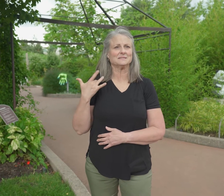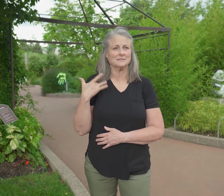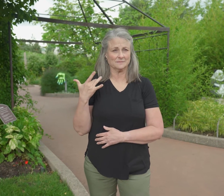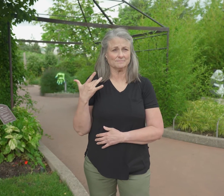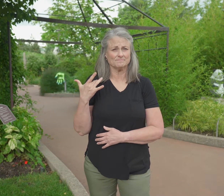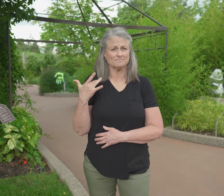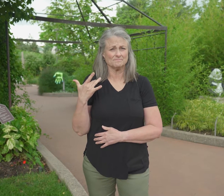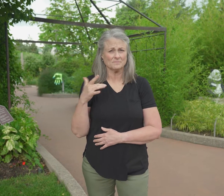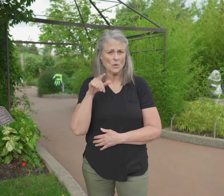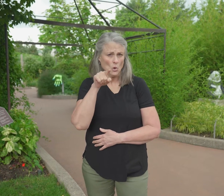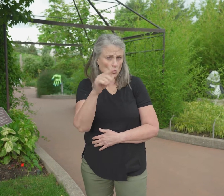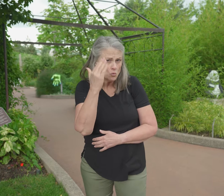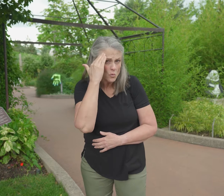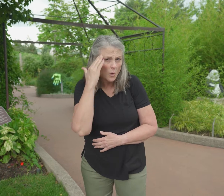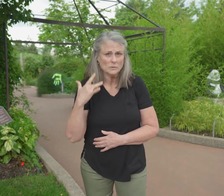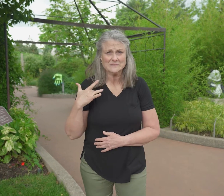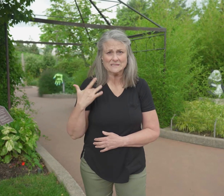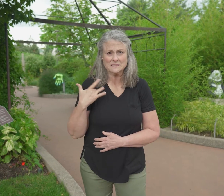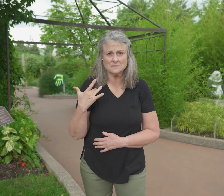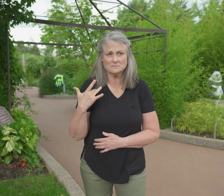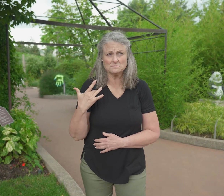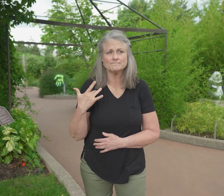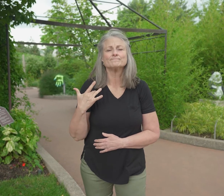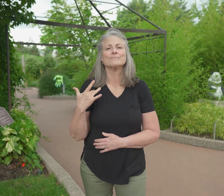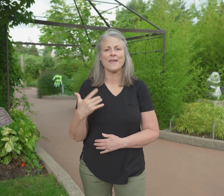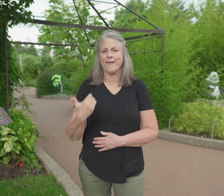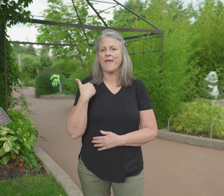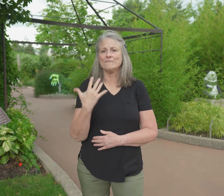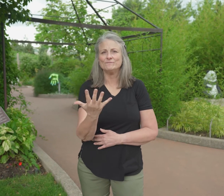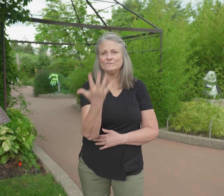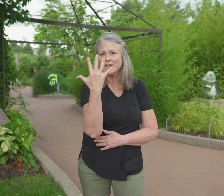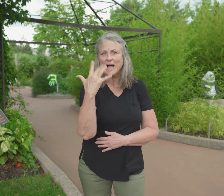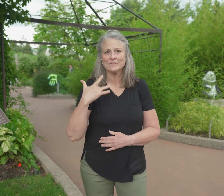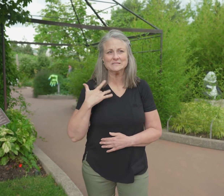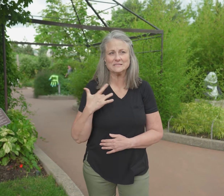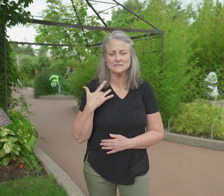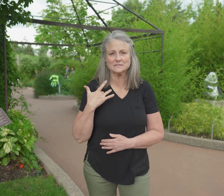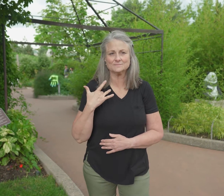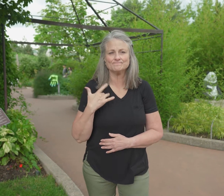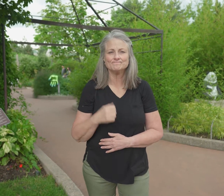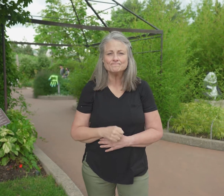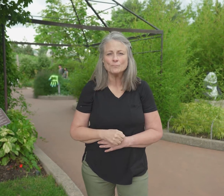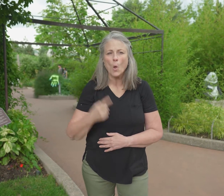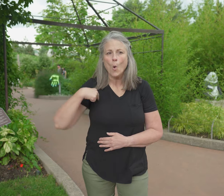It's signed like this. Do you know about your senses? We have five senses.